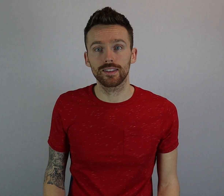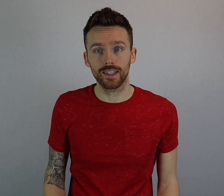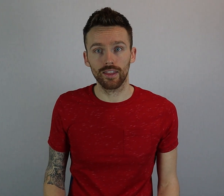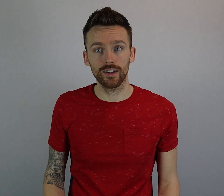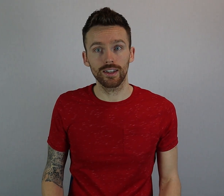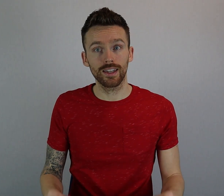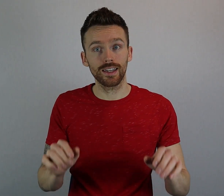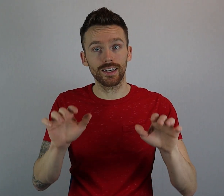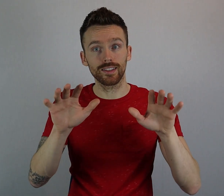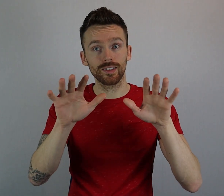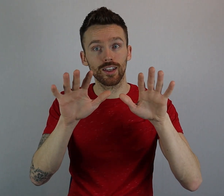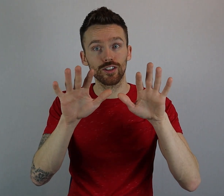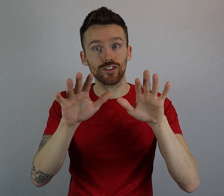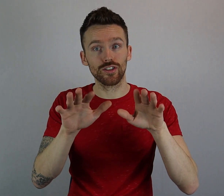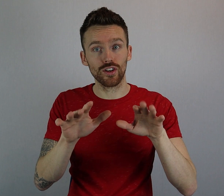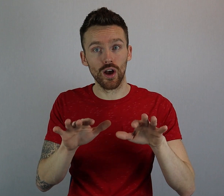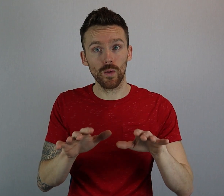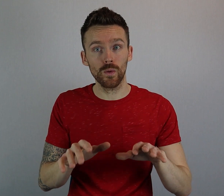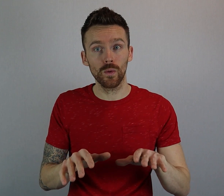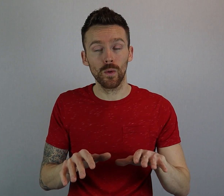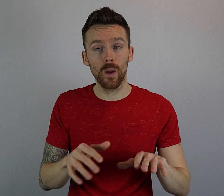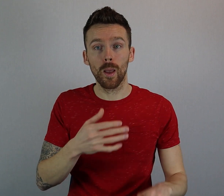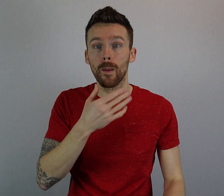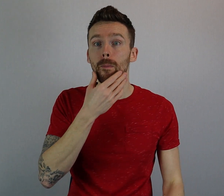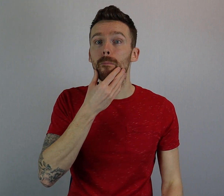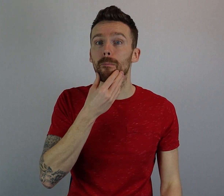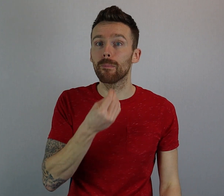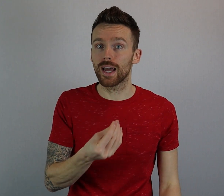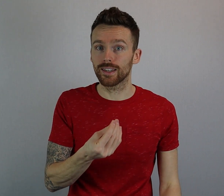Together, it's snowman.